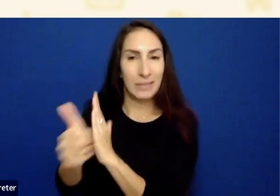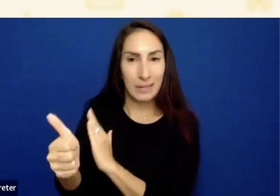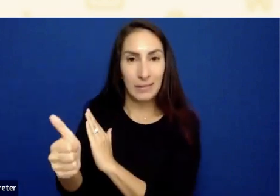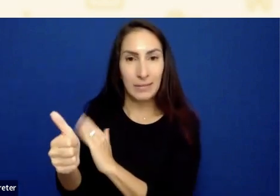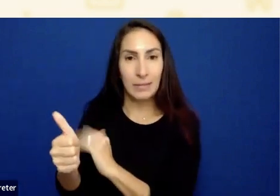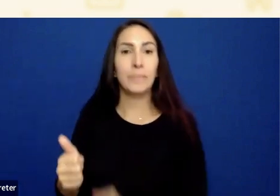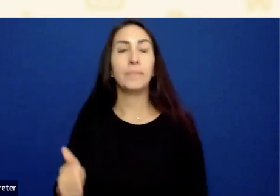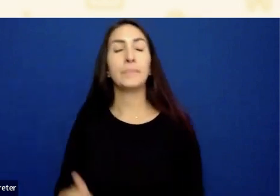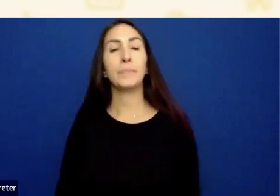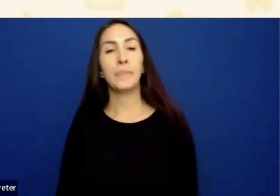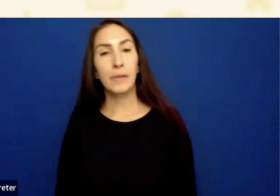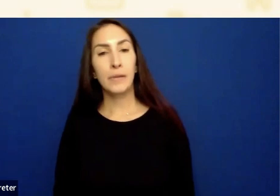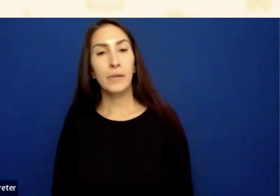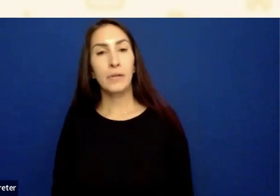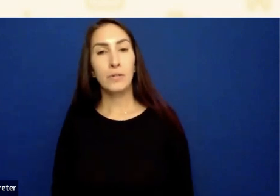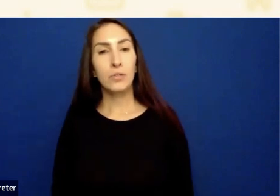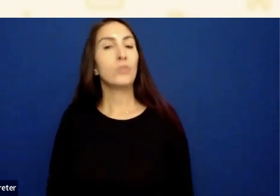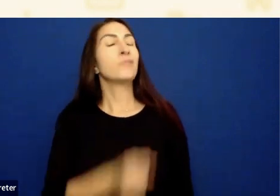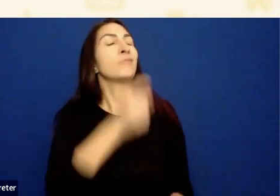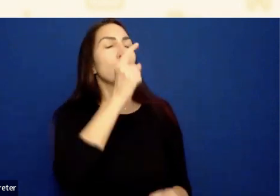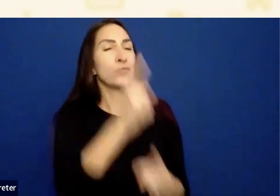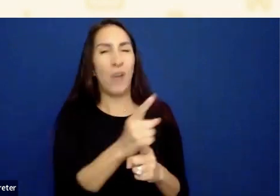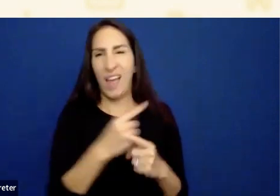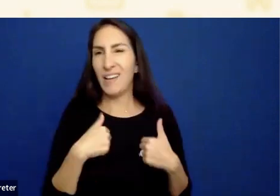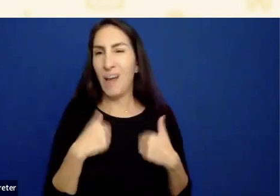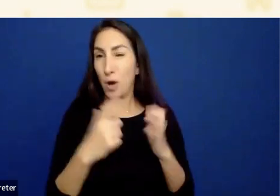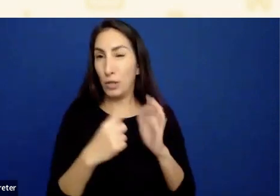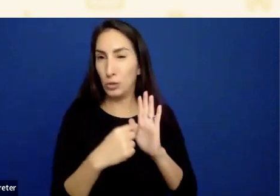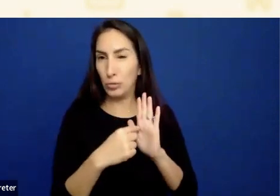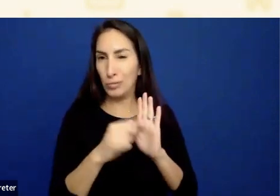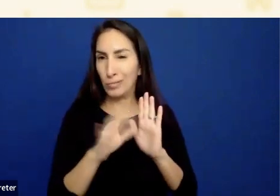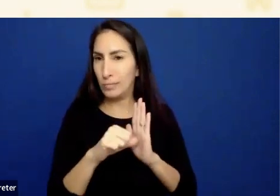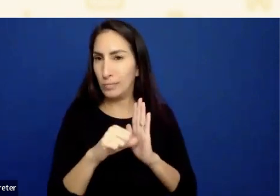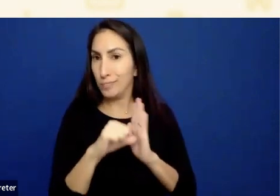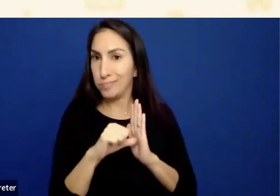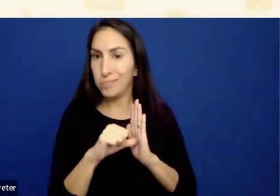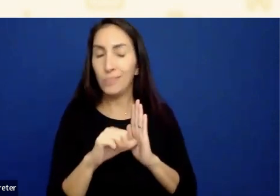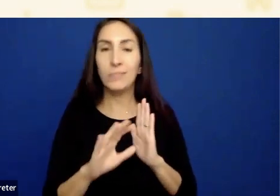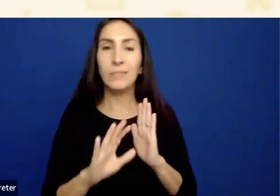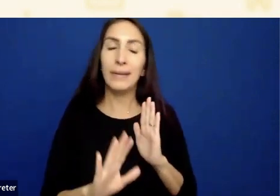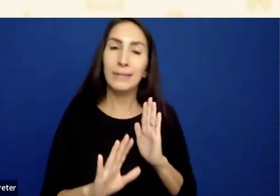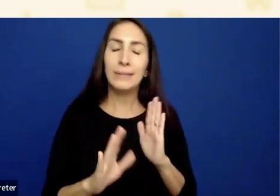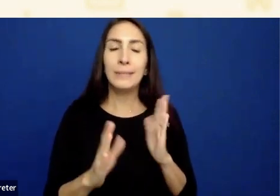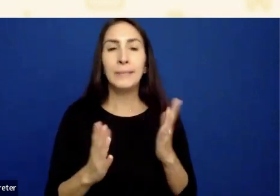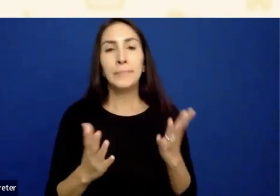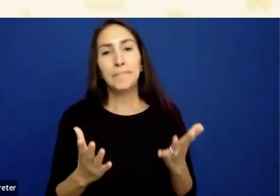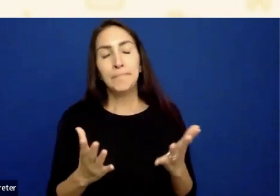And I just want to point out that people with disabilities,